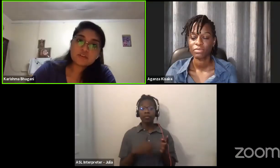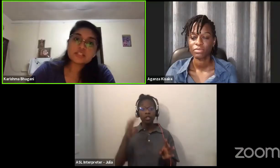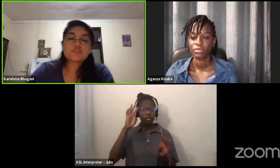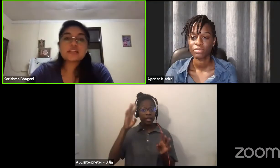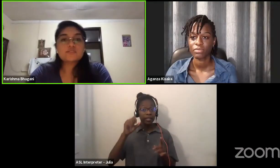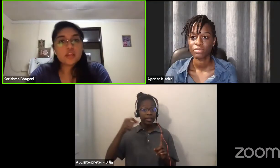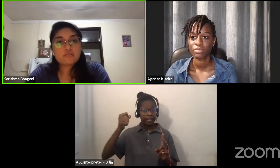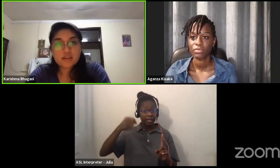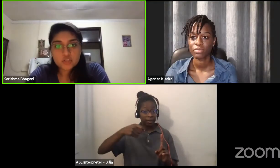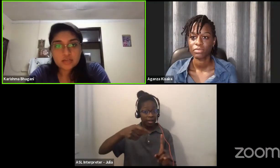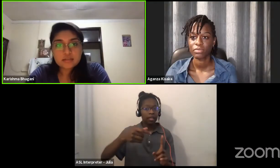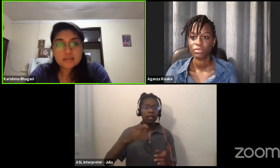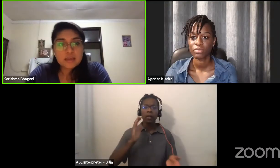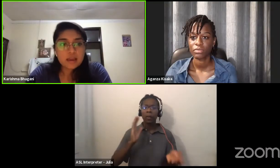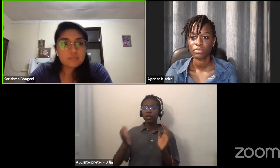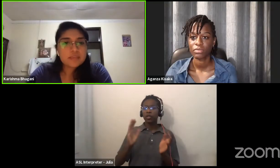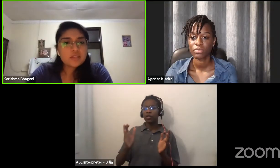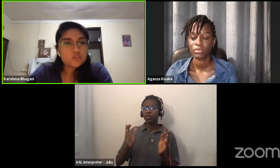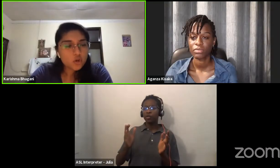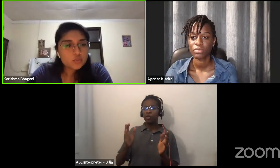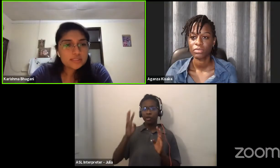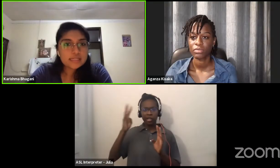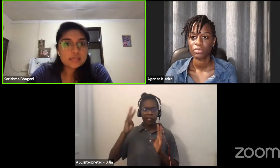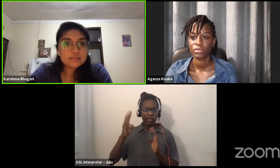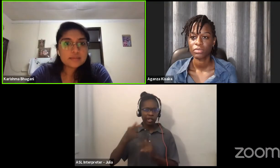versus creative generation, can you talk to us a little bit